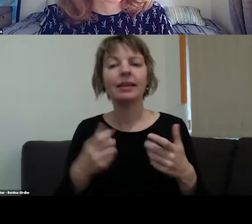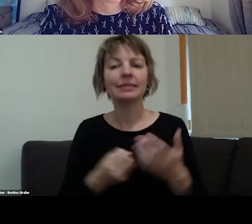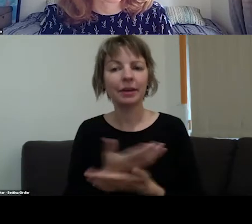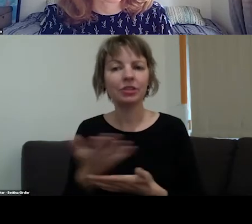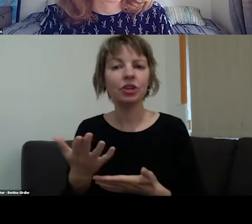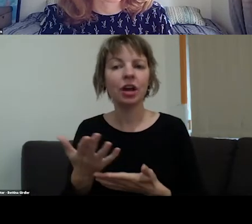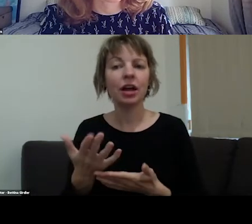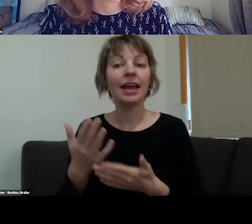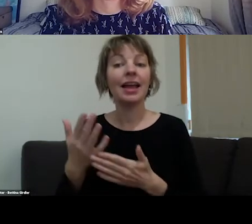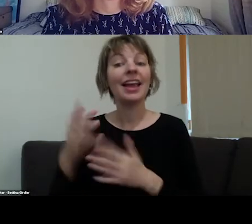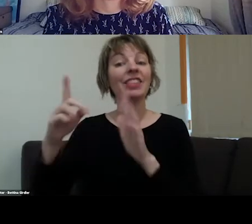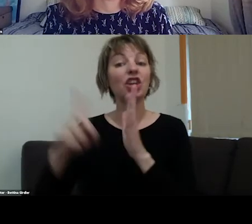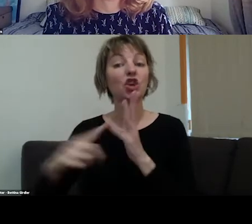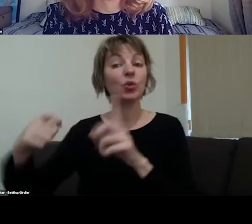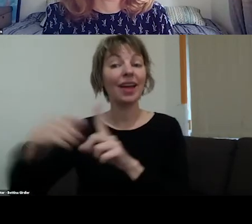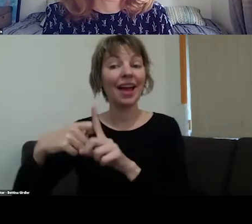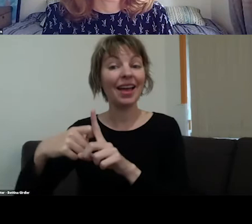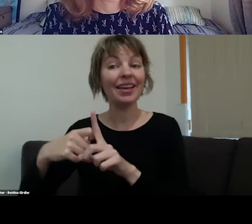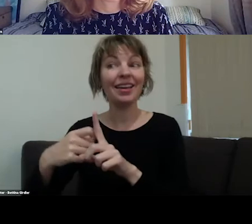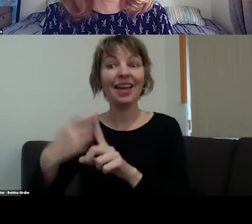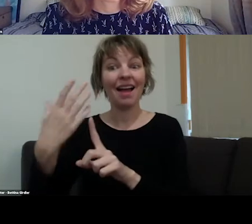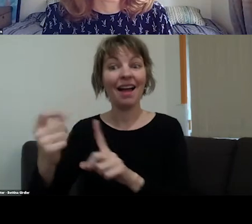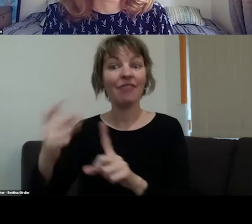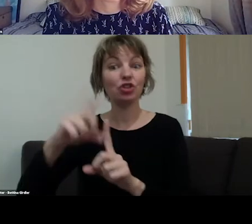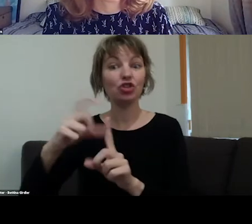literally prescribing arts experiences, which I think is incredible.